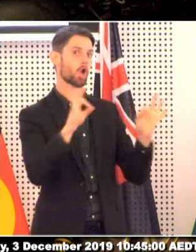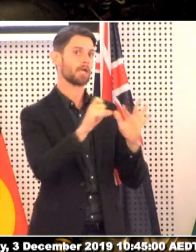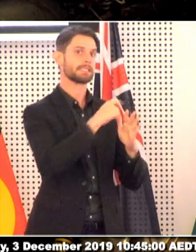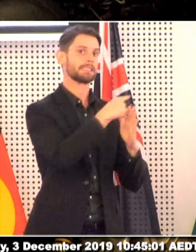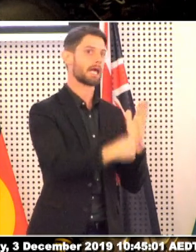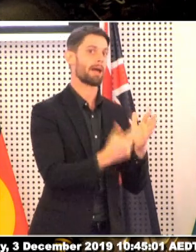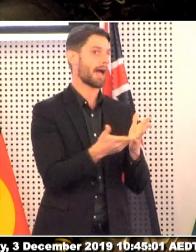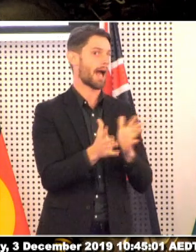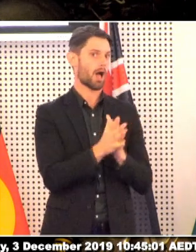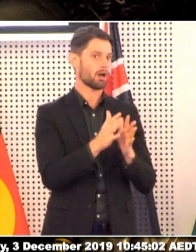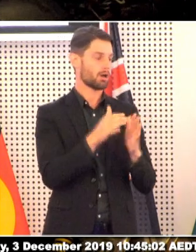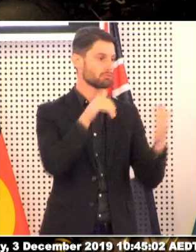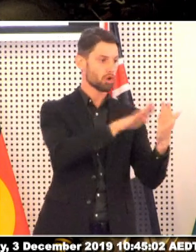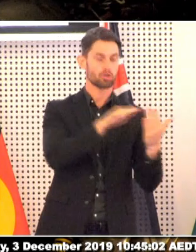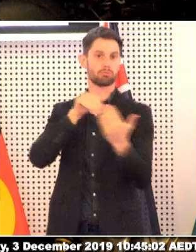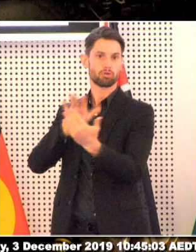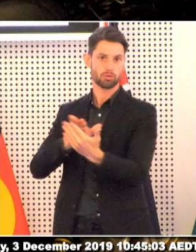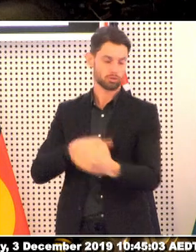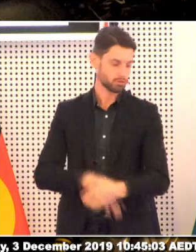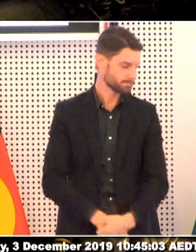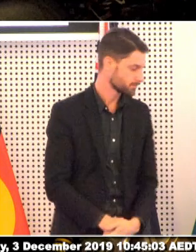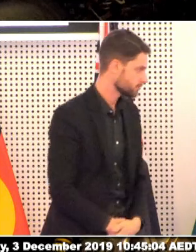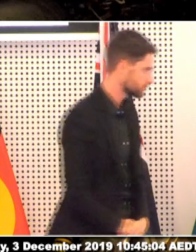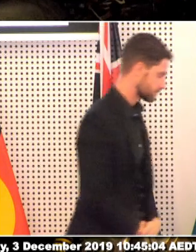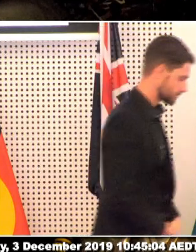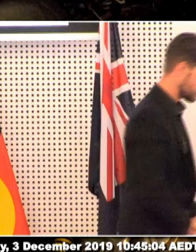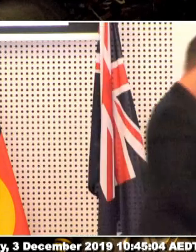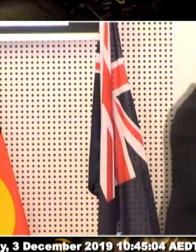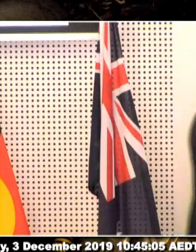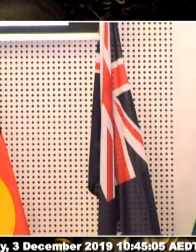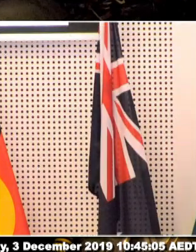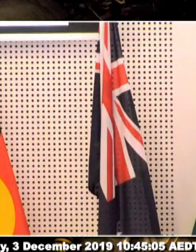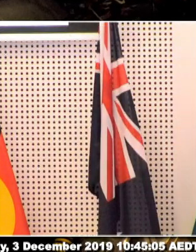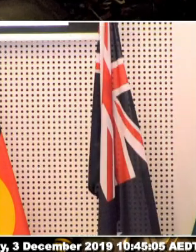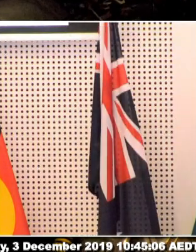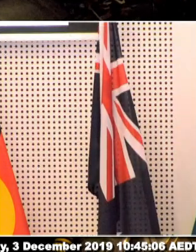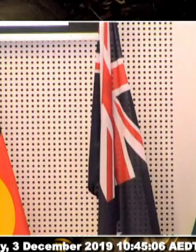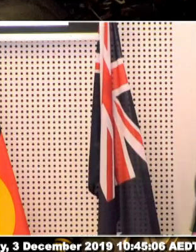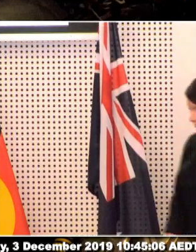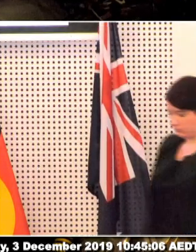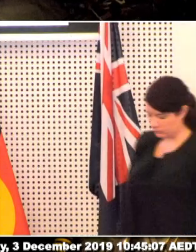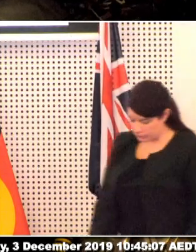- to the issues we’re going to talk about in a moment. Yes. So I guess the reason I was giving the context of restrictive practices is these